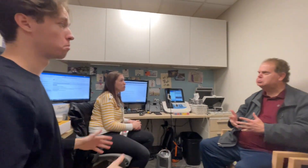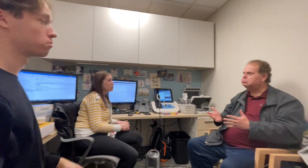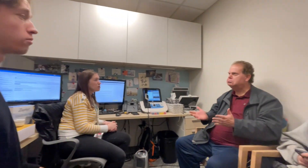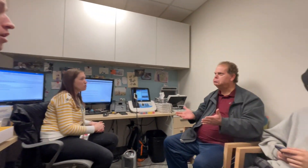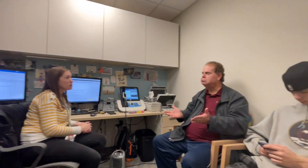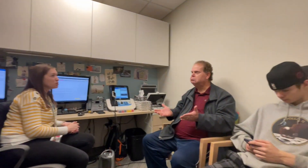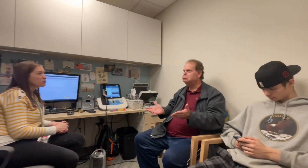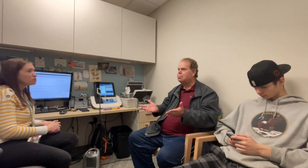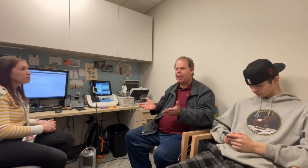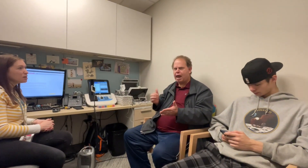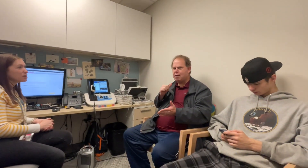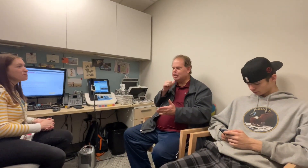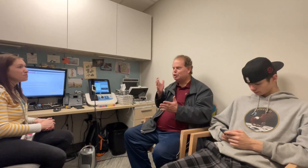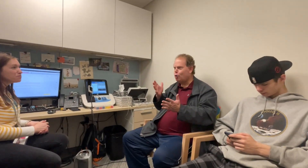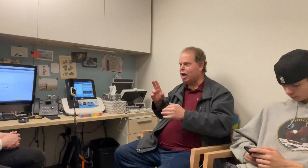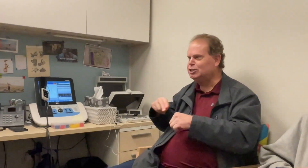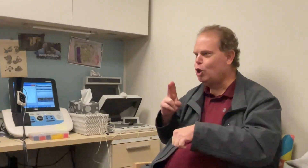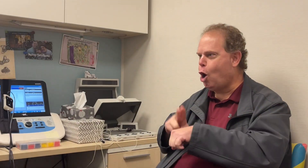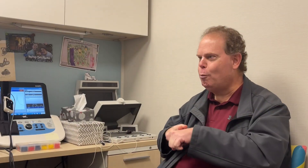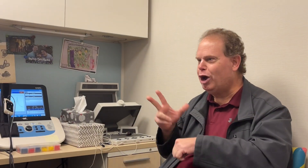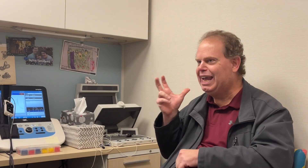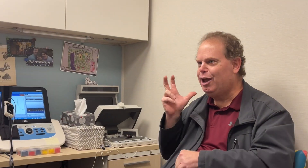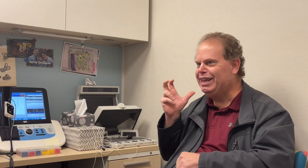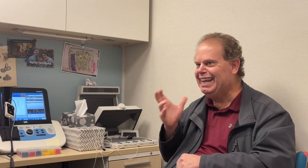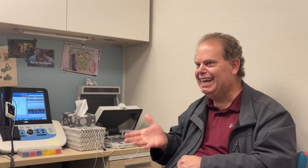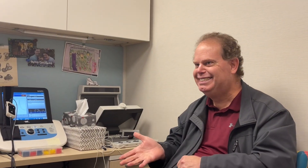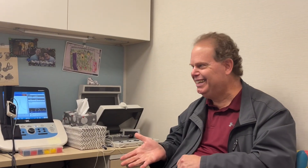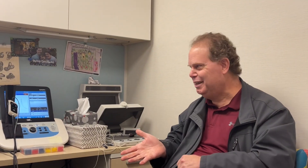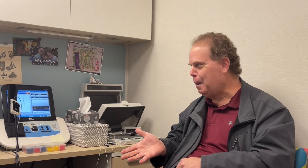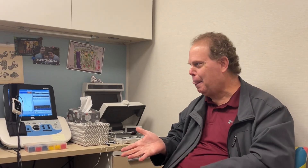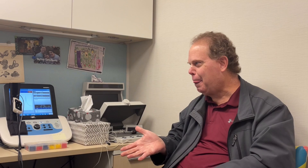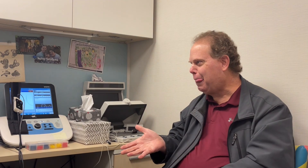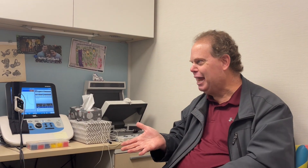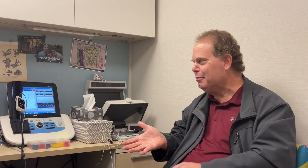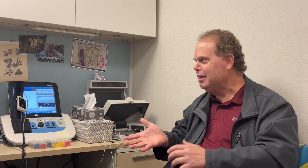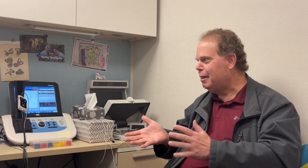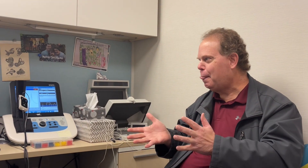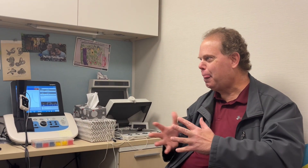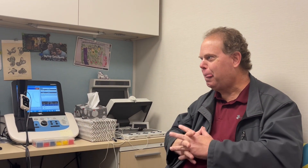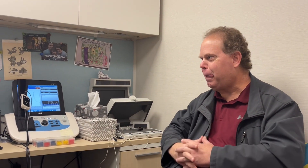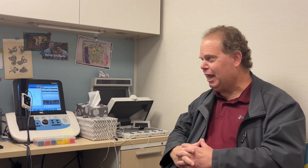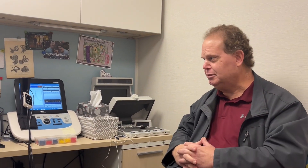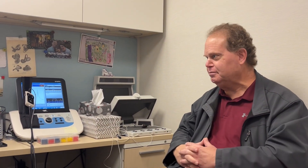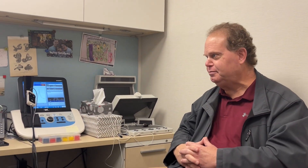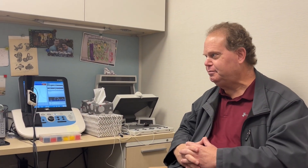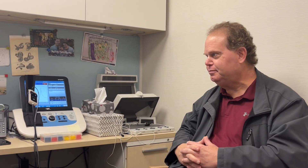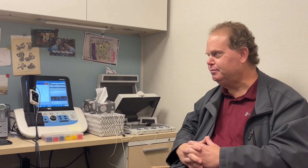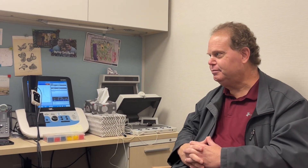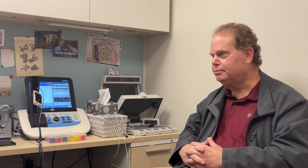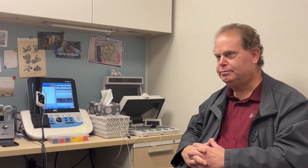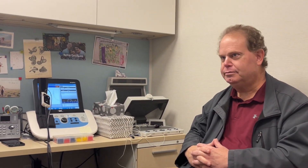3 three one two three I'm normal well and you don't have that look on your face now